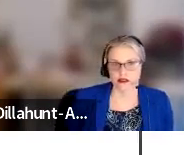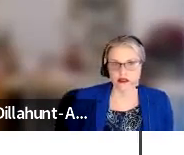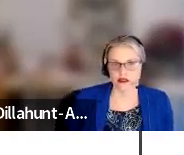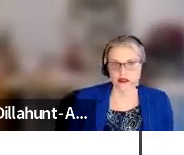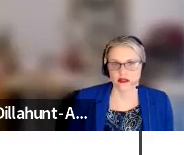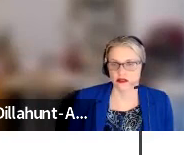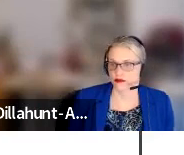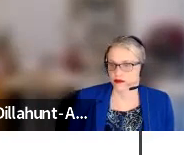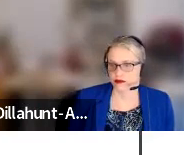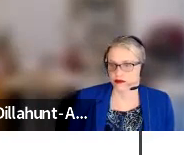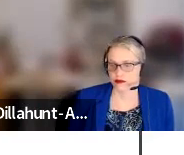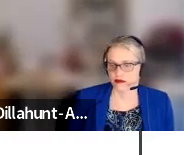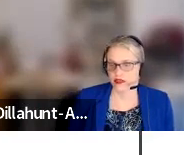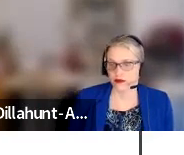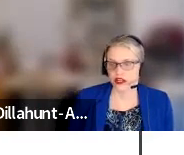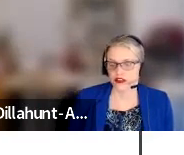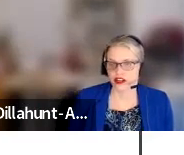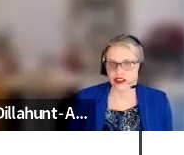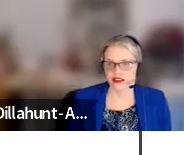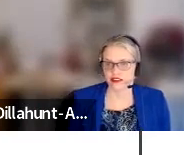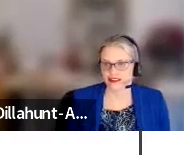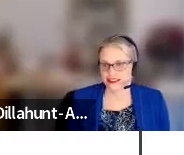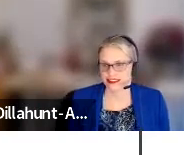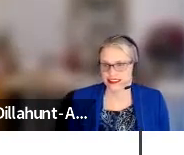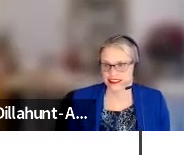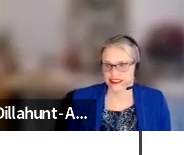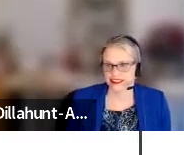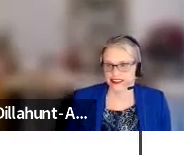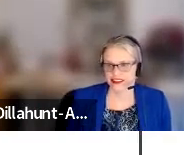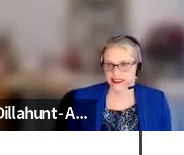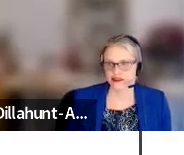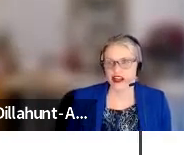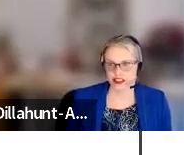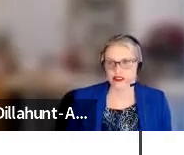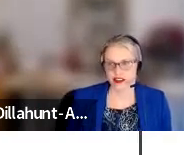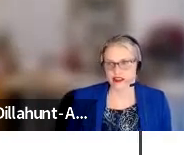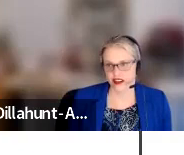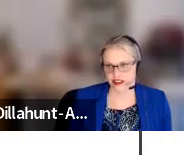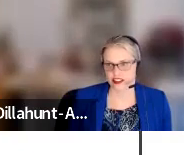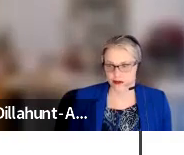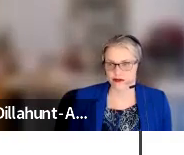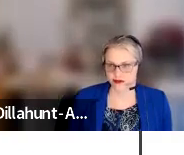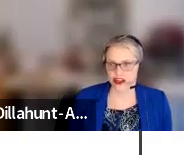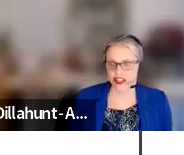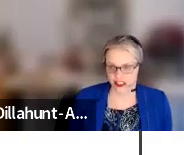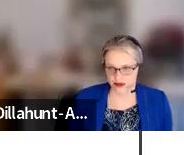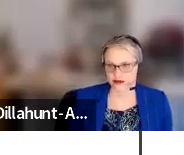I'm looking at the chat. Violence, violence, violence. Yep.